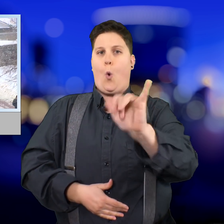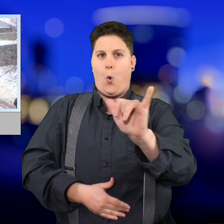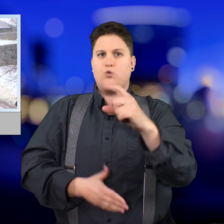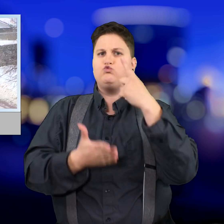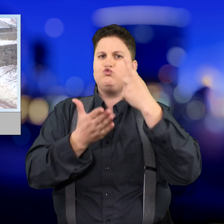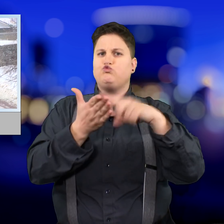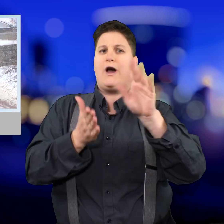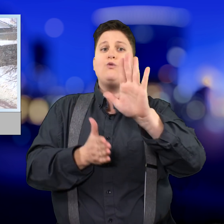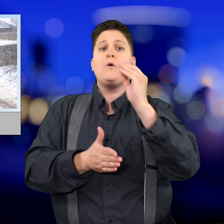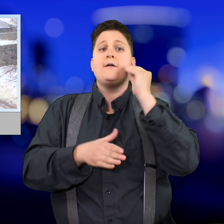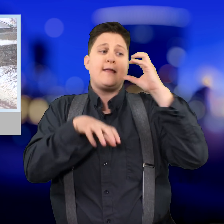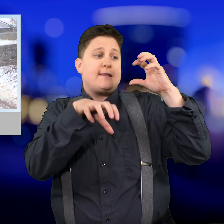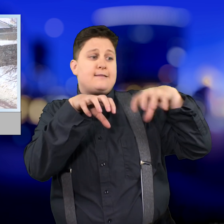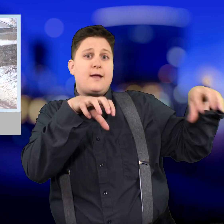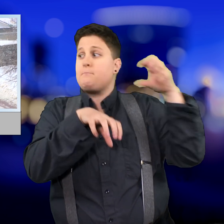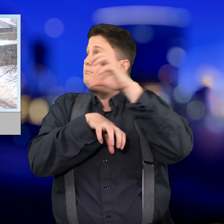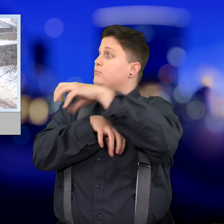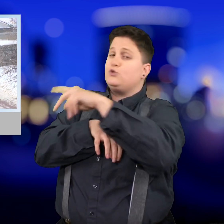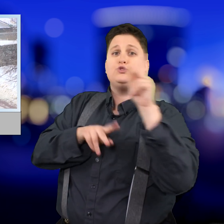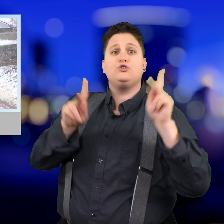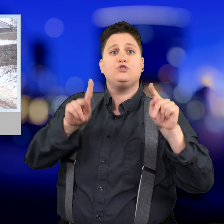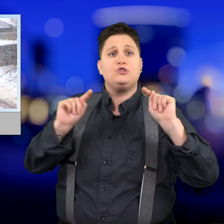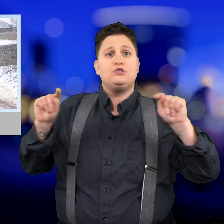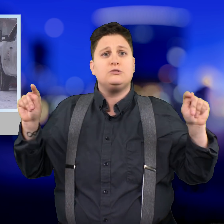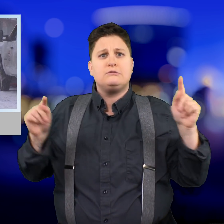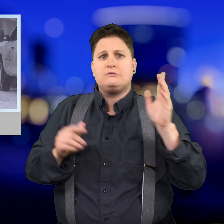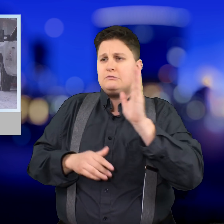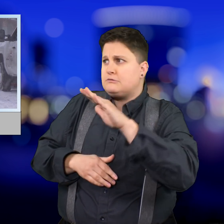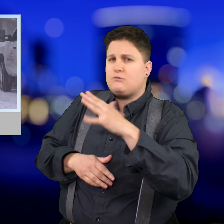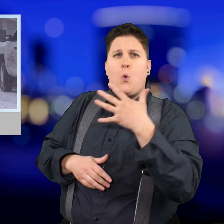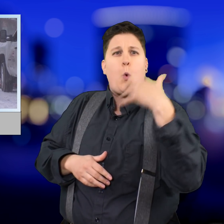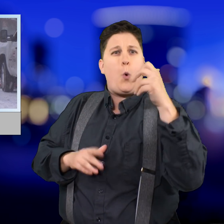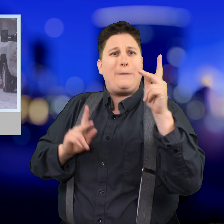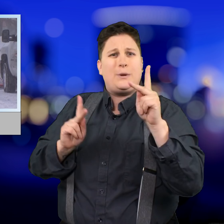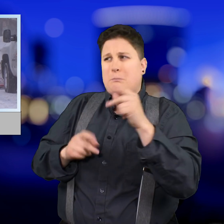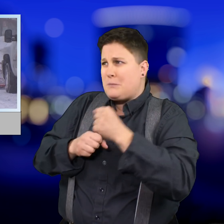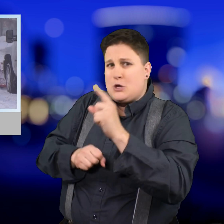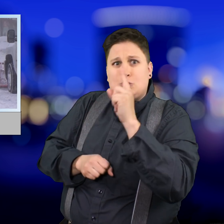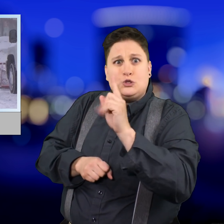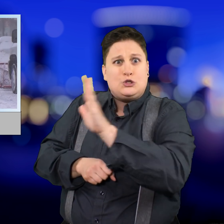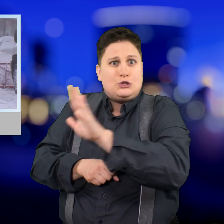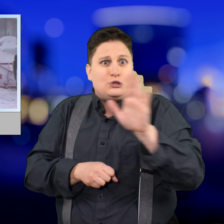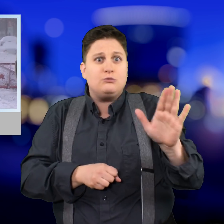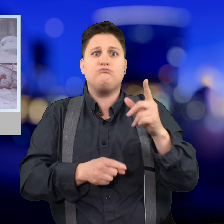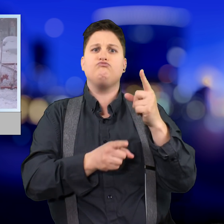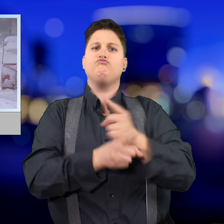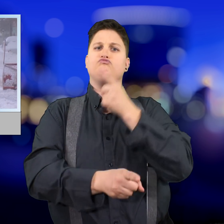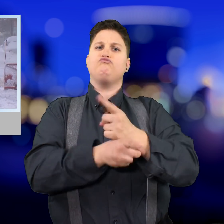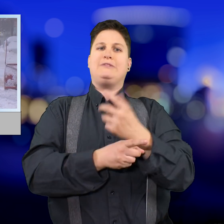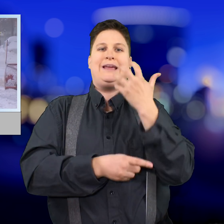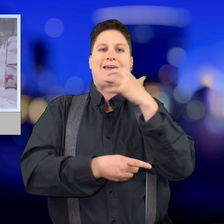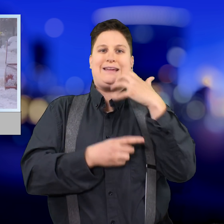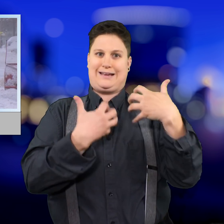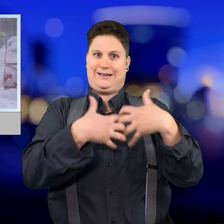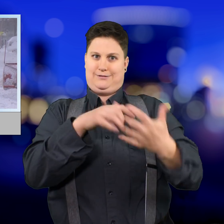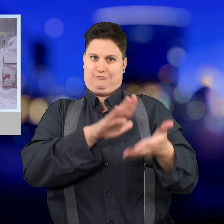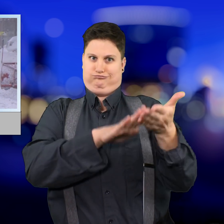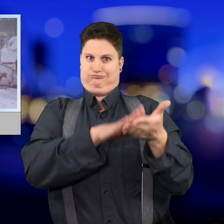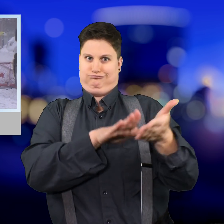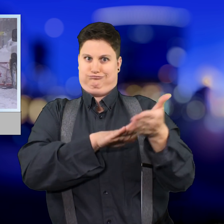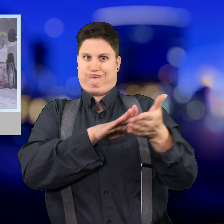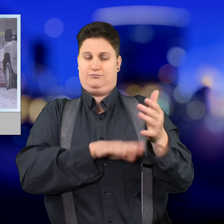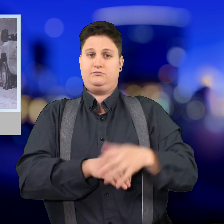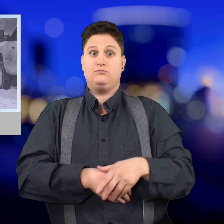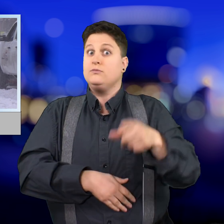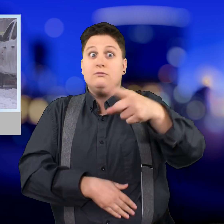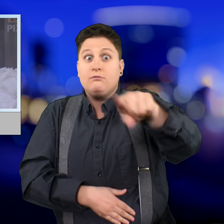Also check on elderly neighbors to make sure they have proper heating.